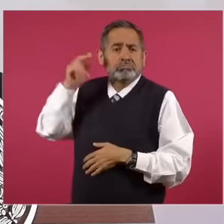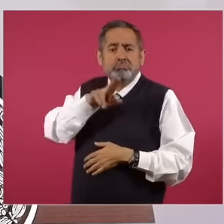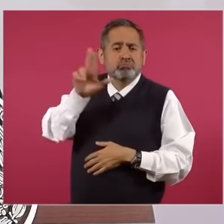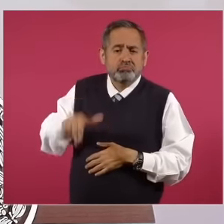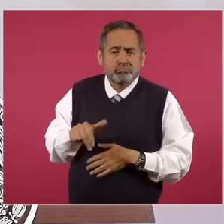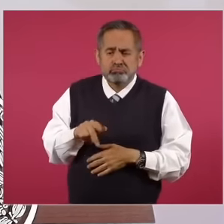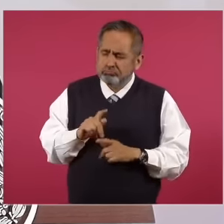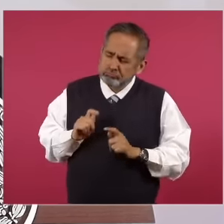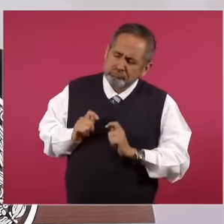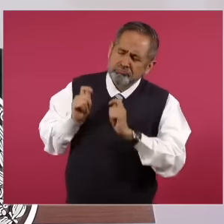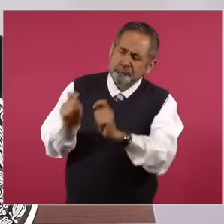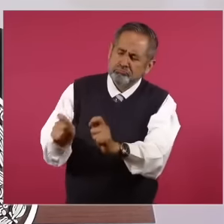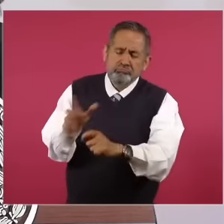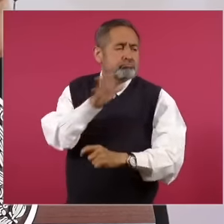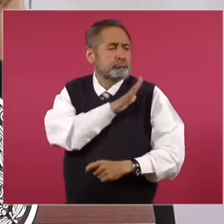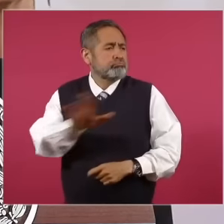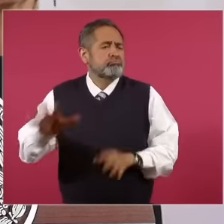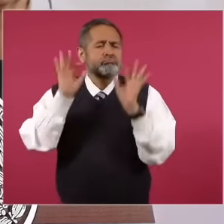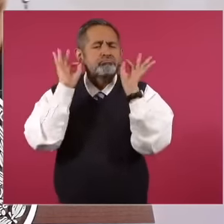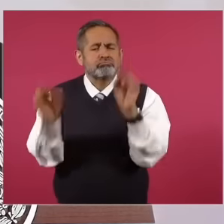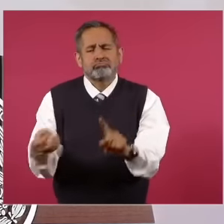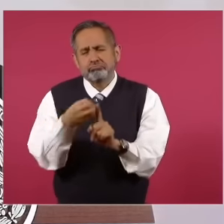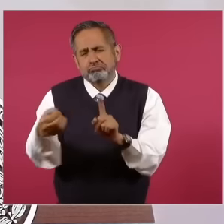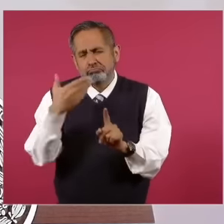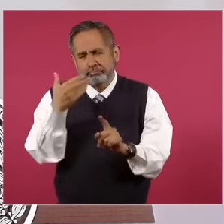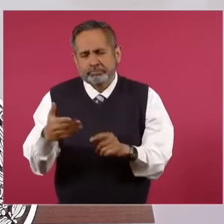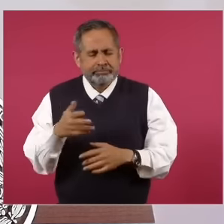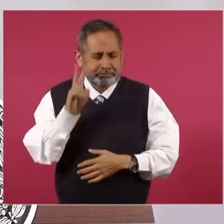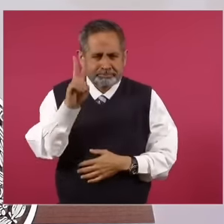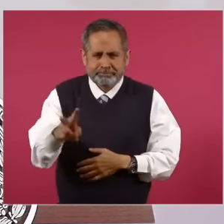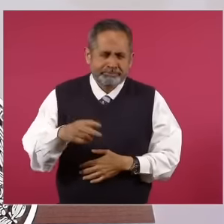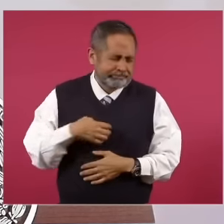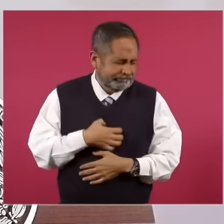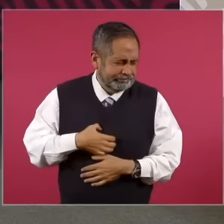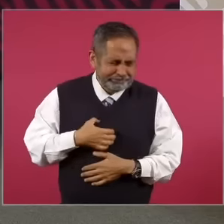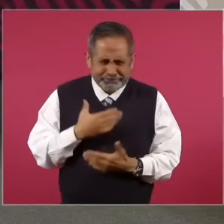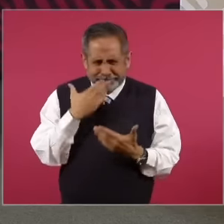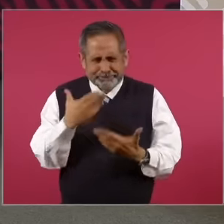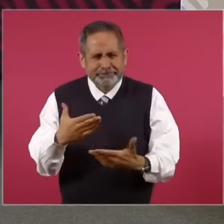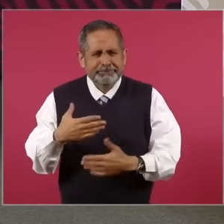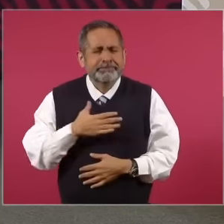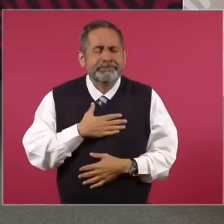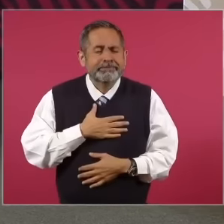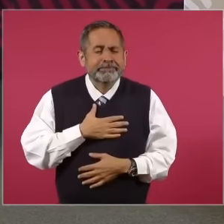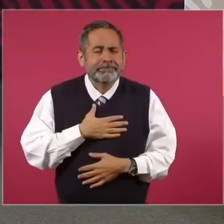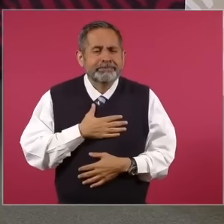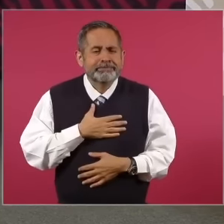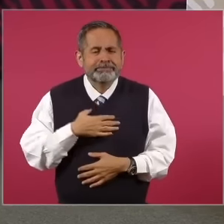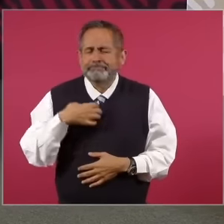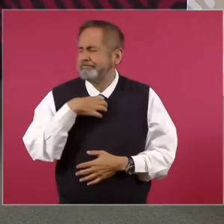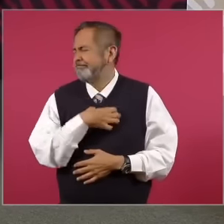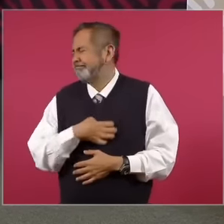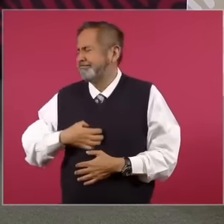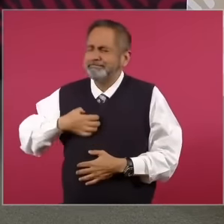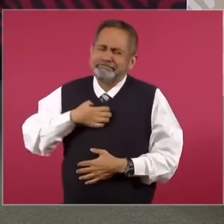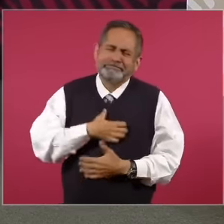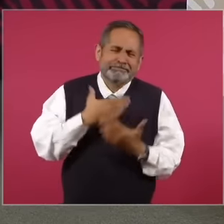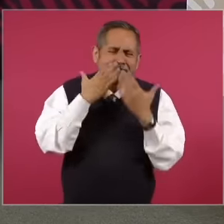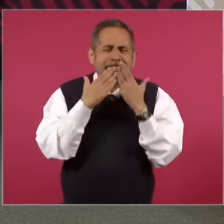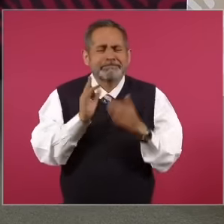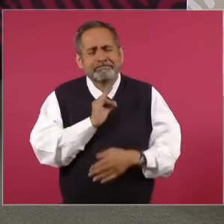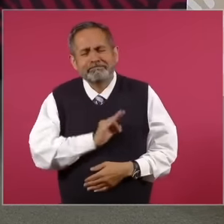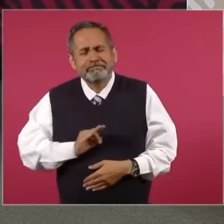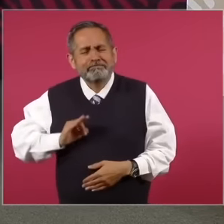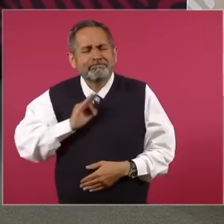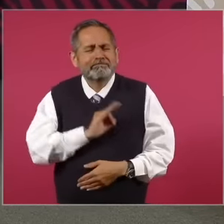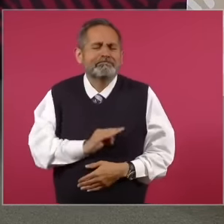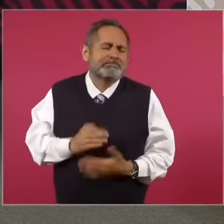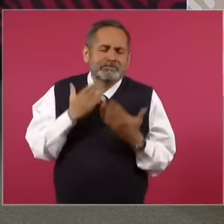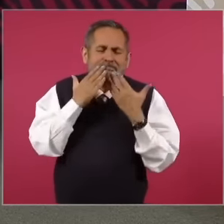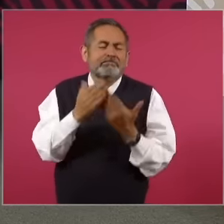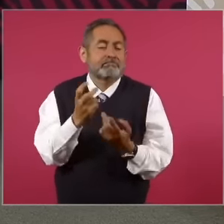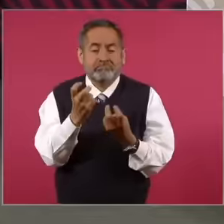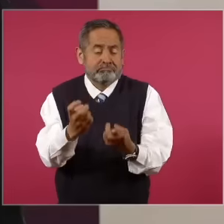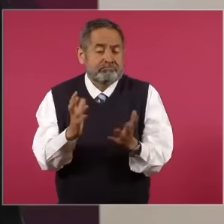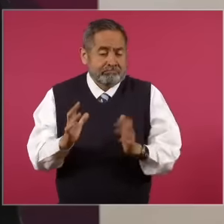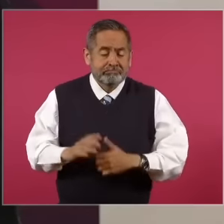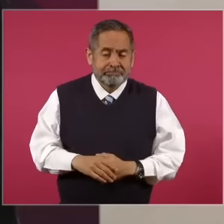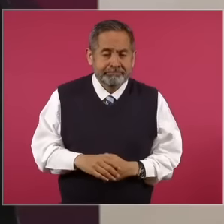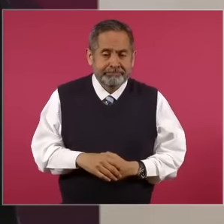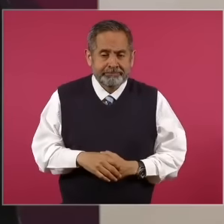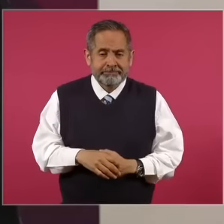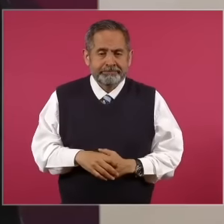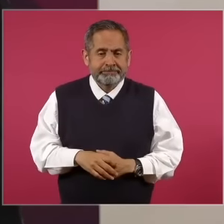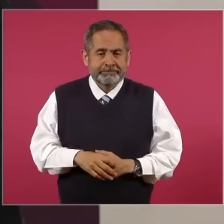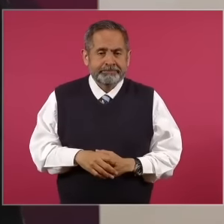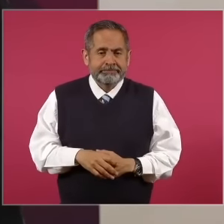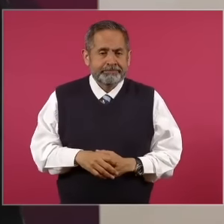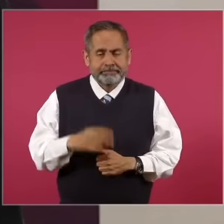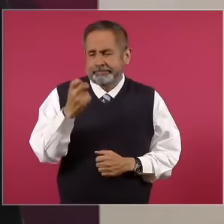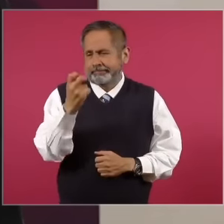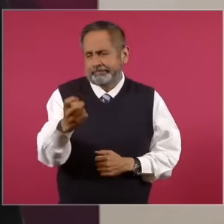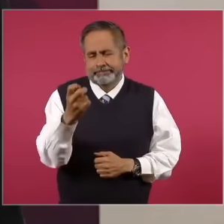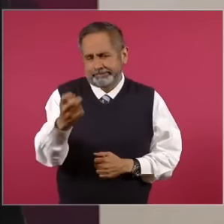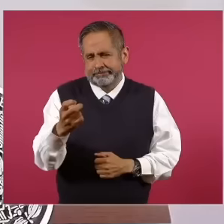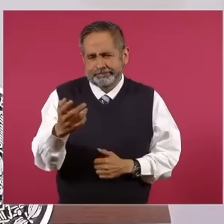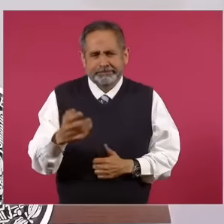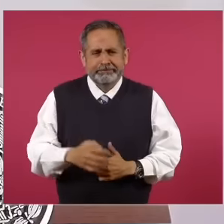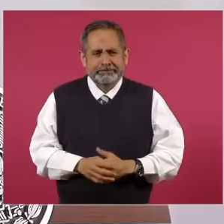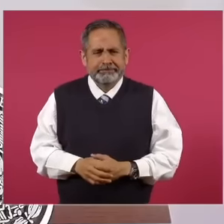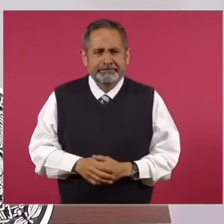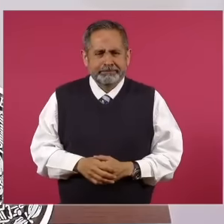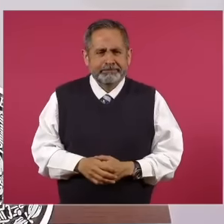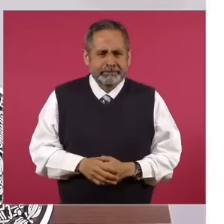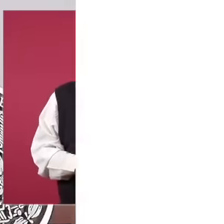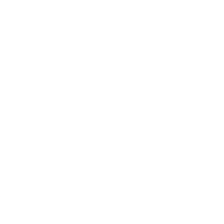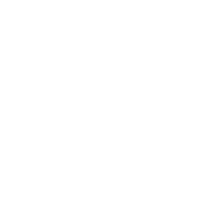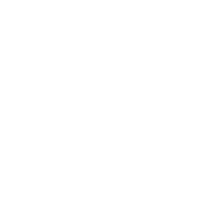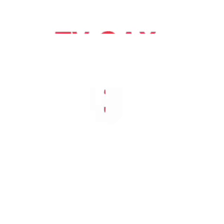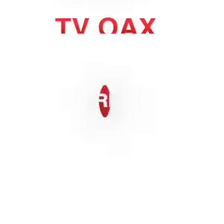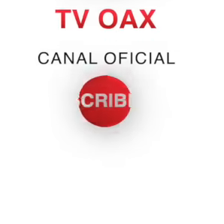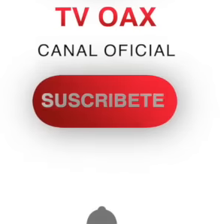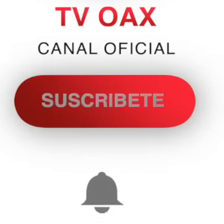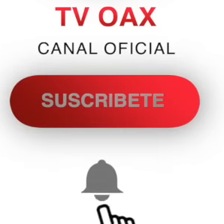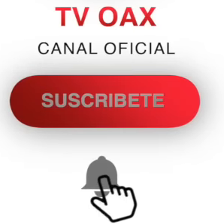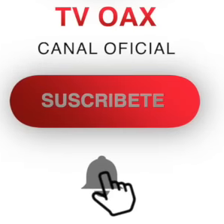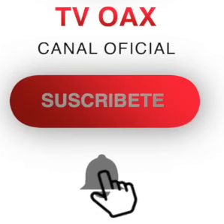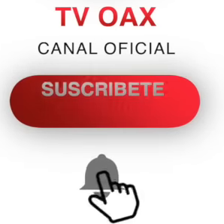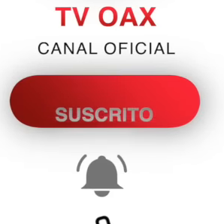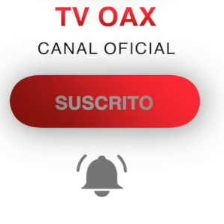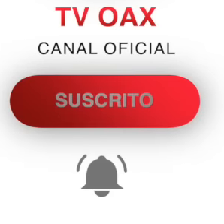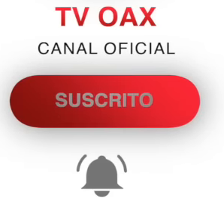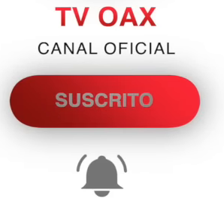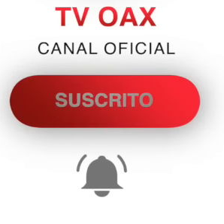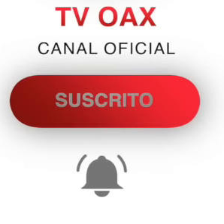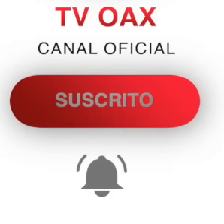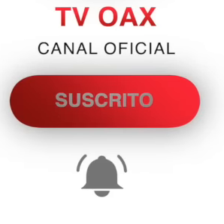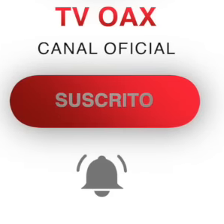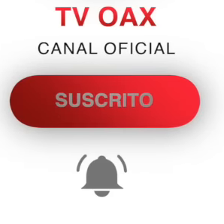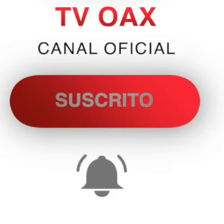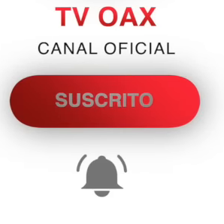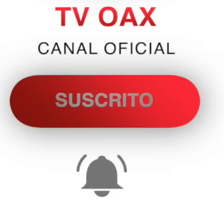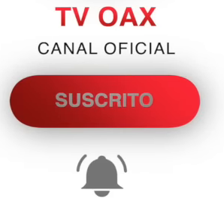it is something unprecedented and I am very happy because she is an extraordinary president, she is going to